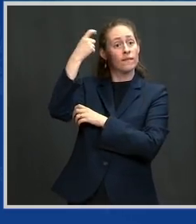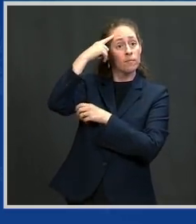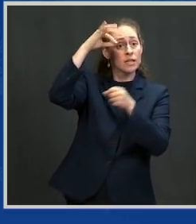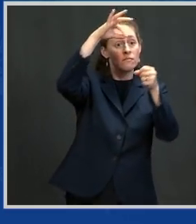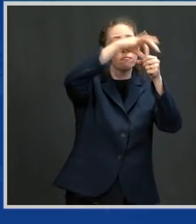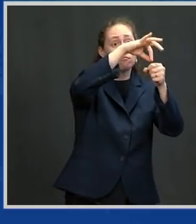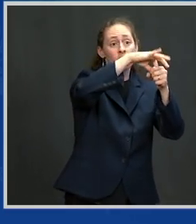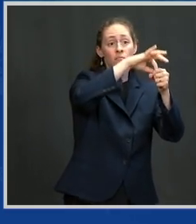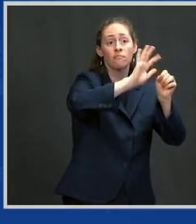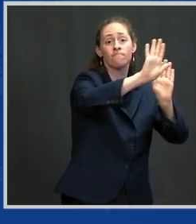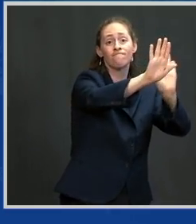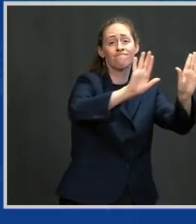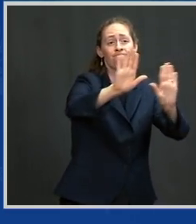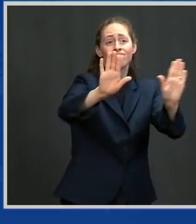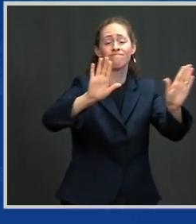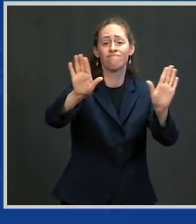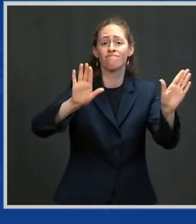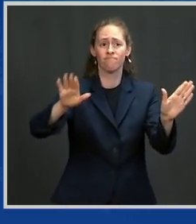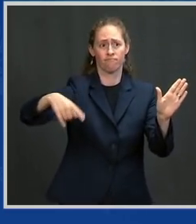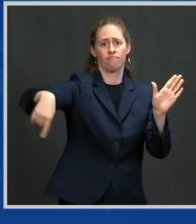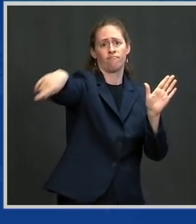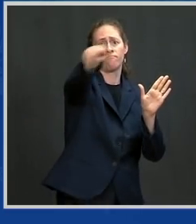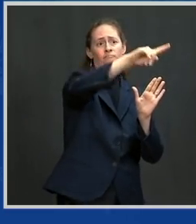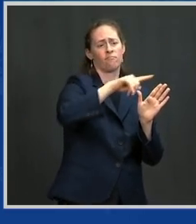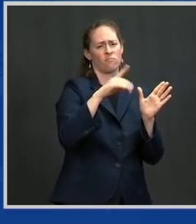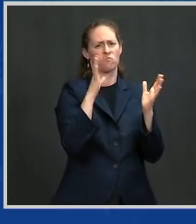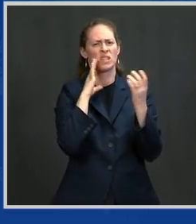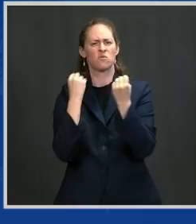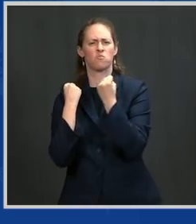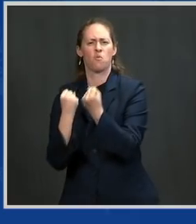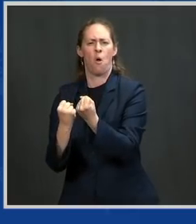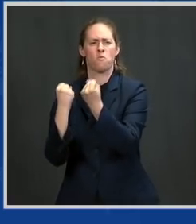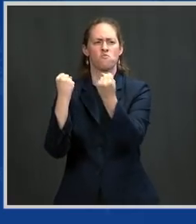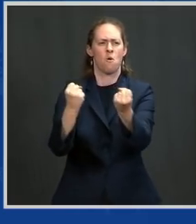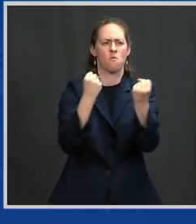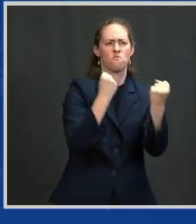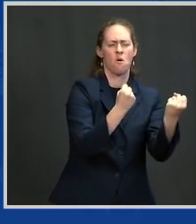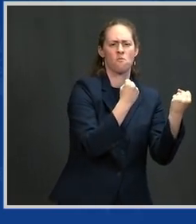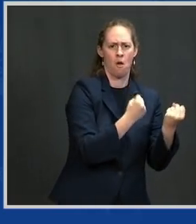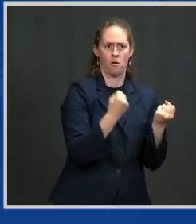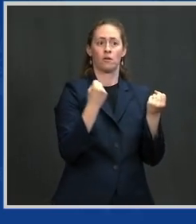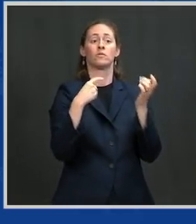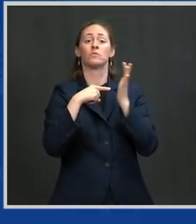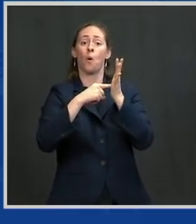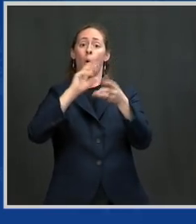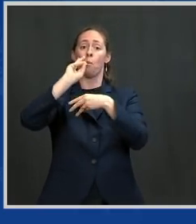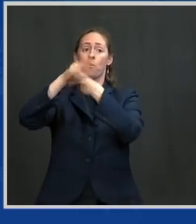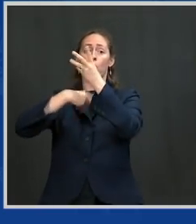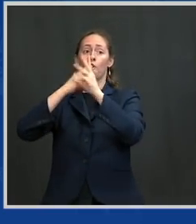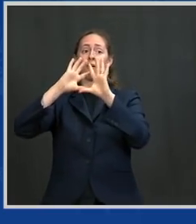by pointing out we have to prove to the world and to our own people that democracy can still prevail